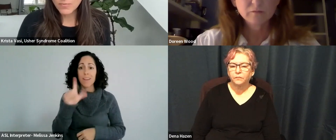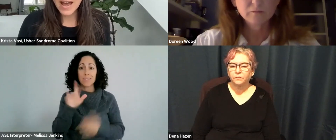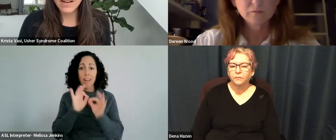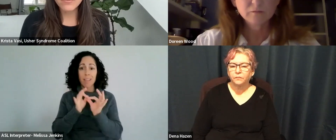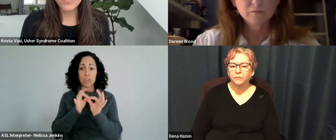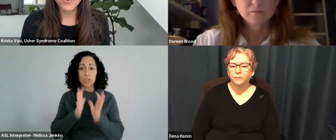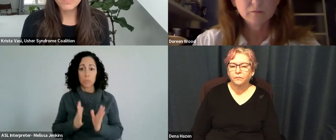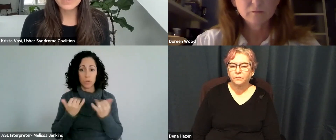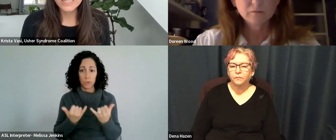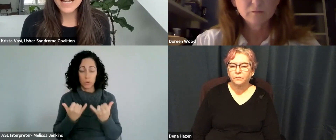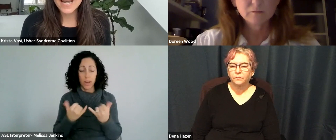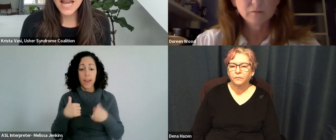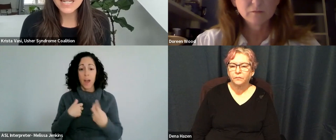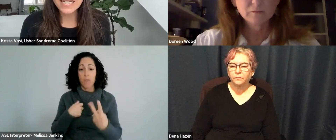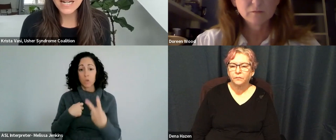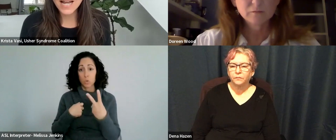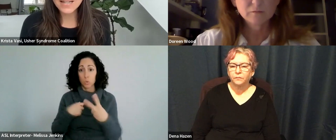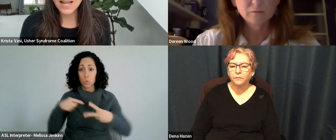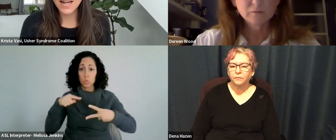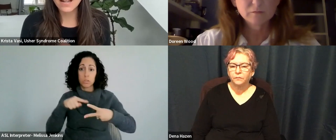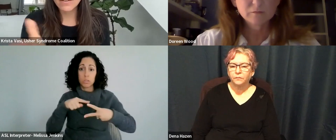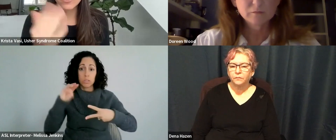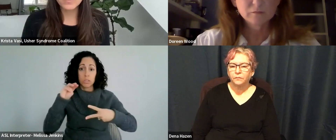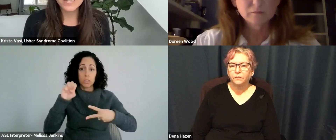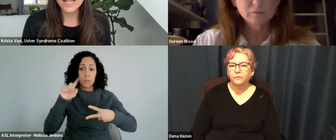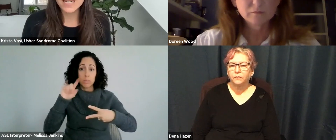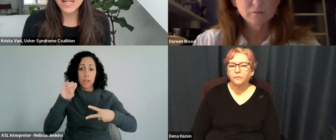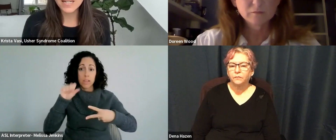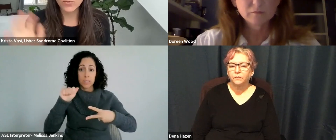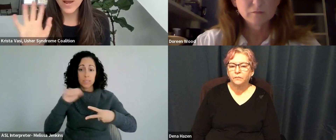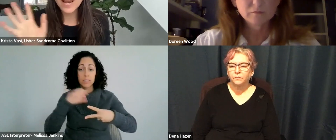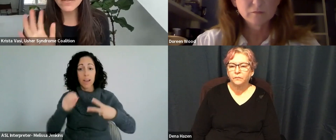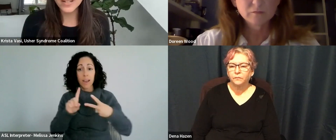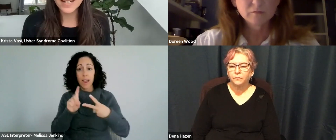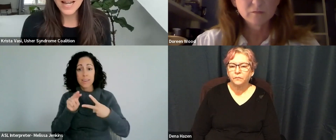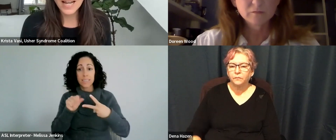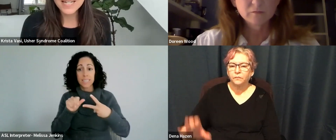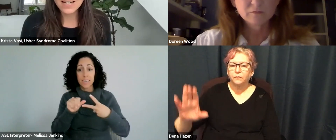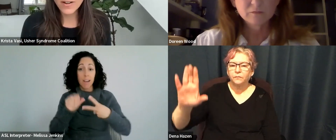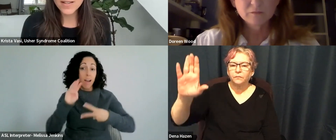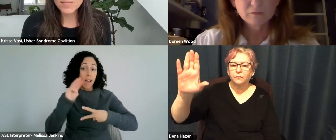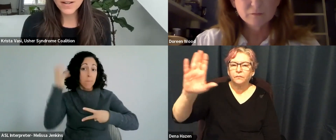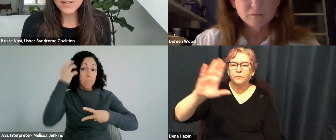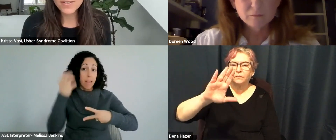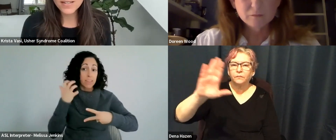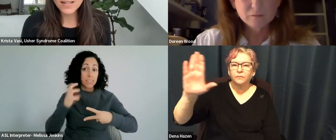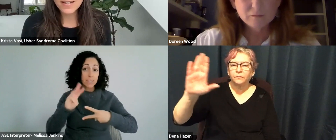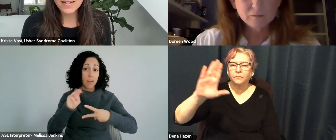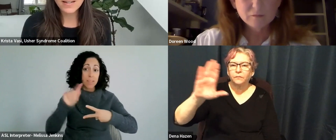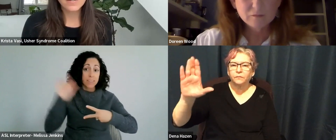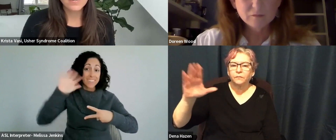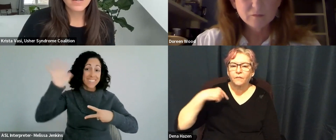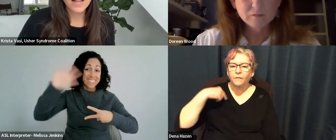We have both Melissa and Dena, and I'd love for Melissa and Dena to wave and identify themselves.